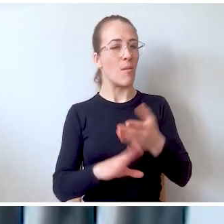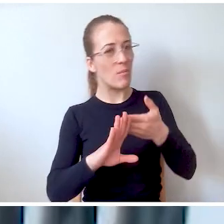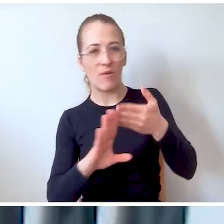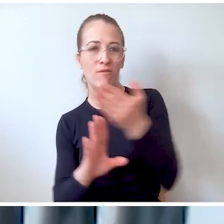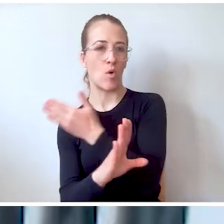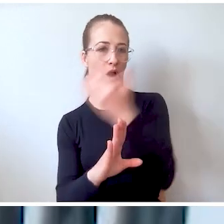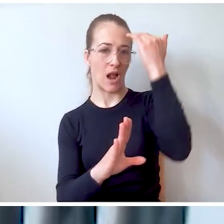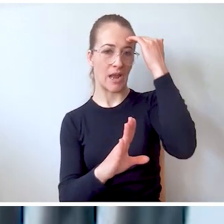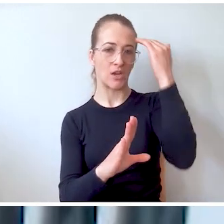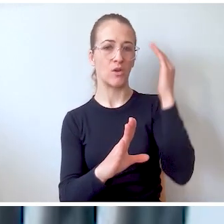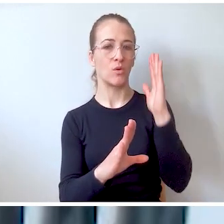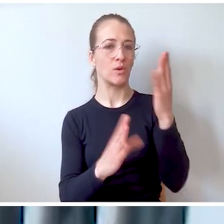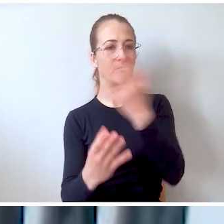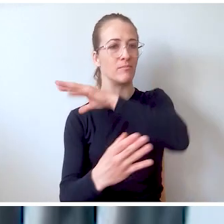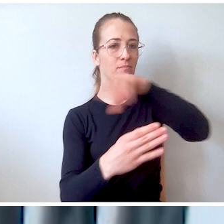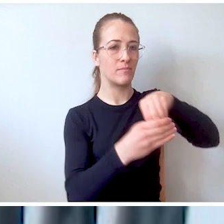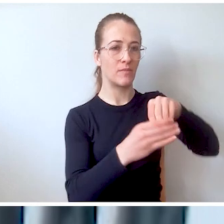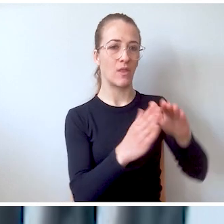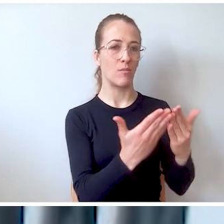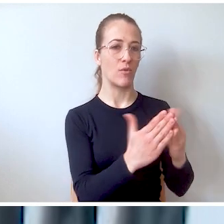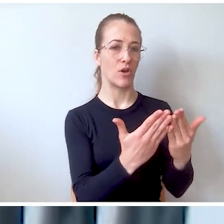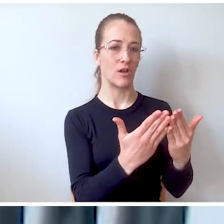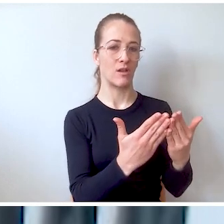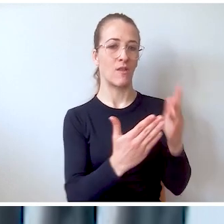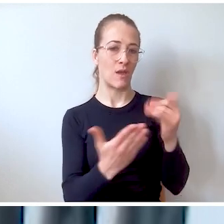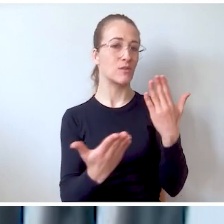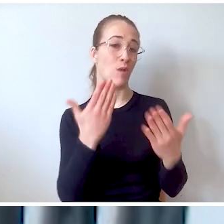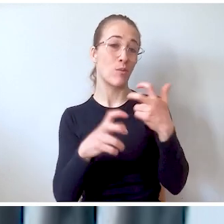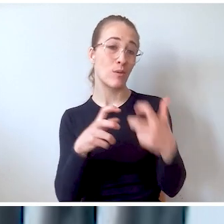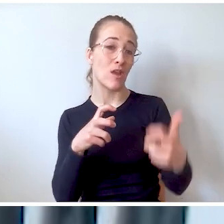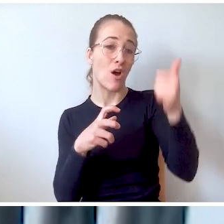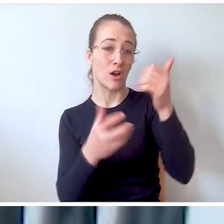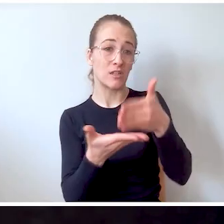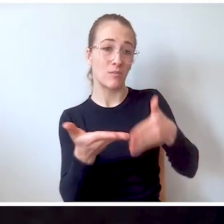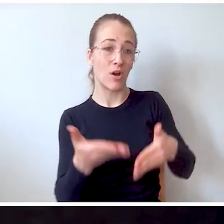that it was going to be included in this book. So that was probably the hardest part.